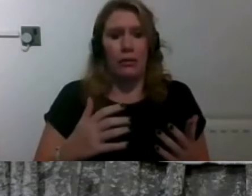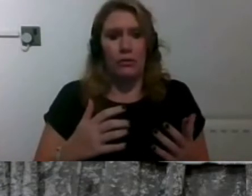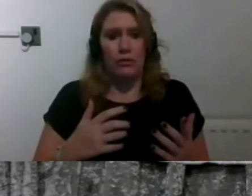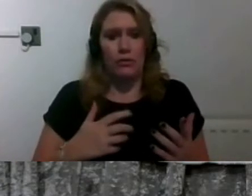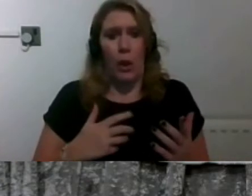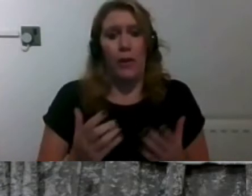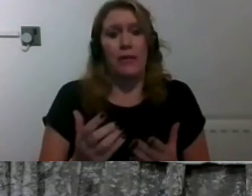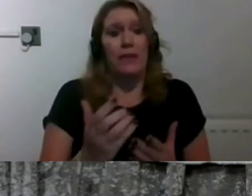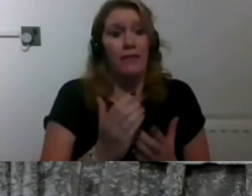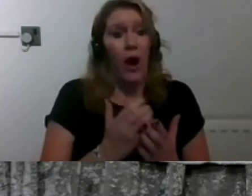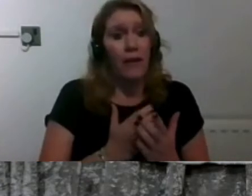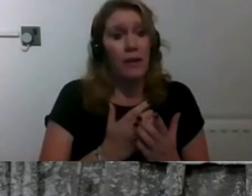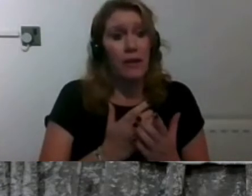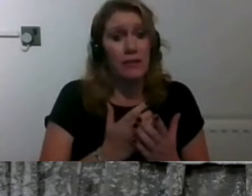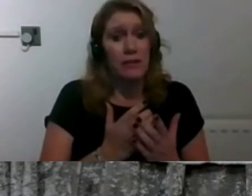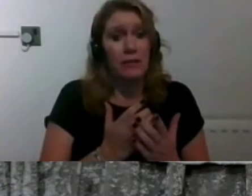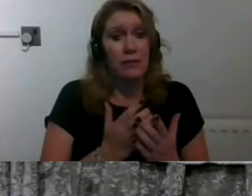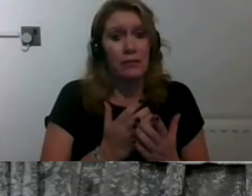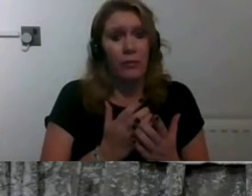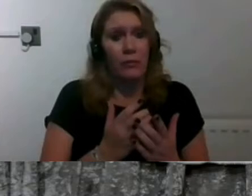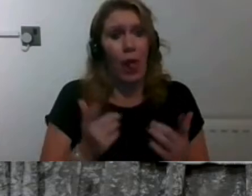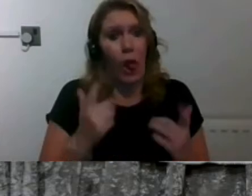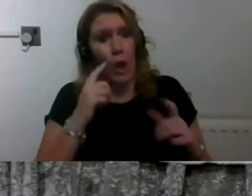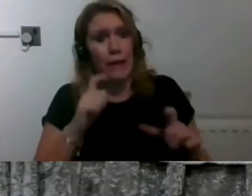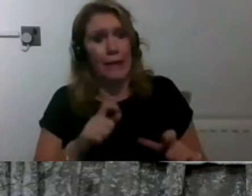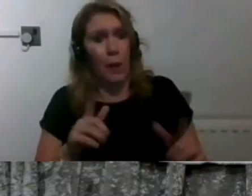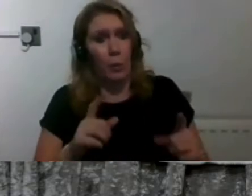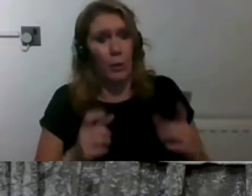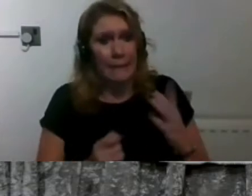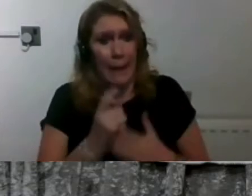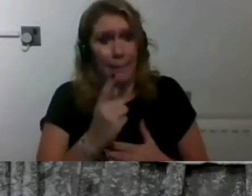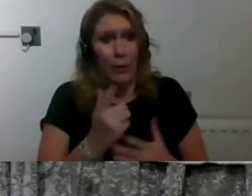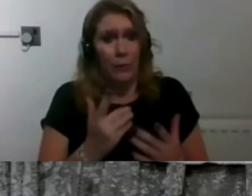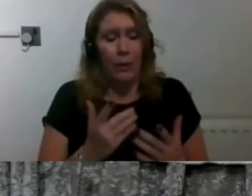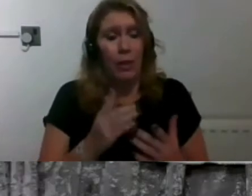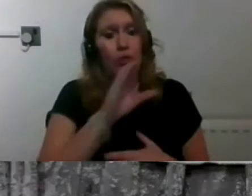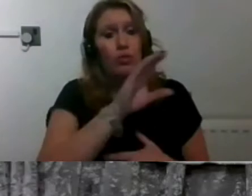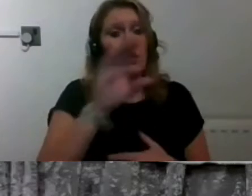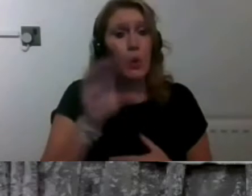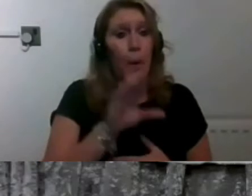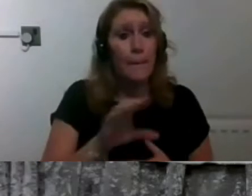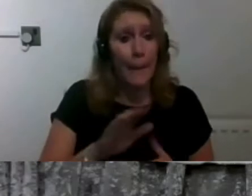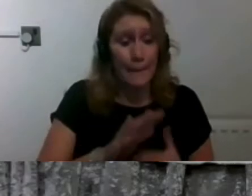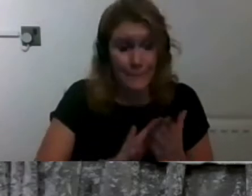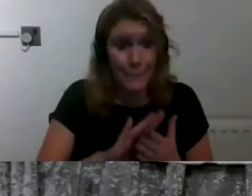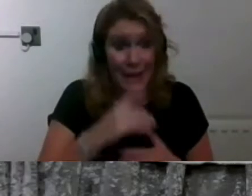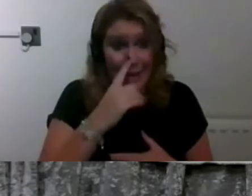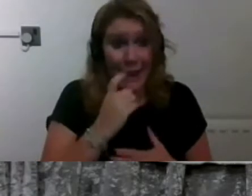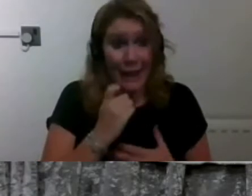been able to go to some events myself. That has just been a real pleasure. Some